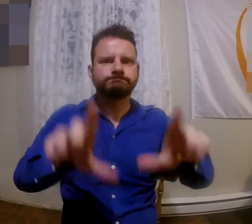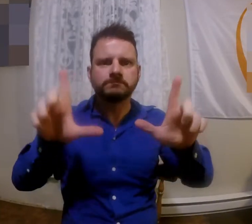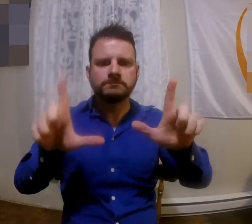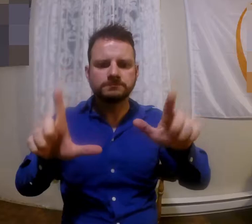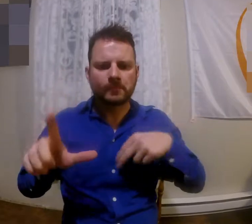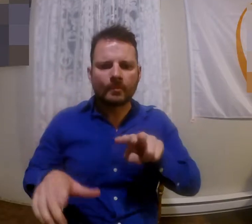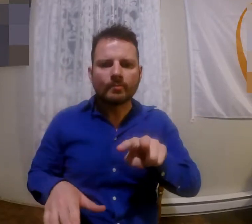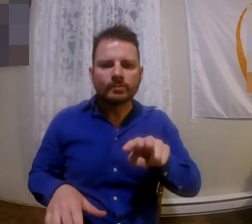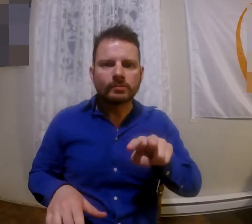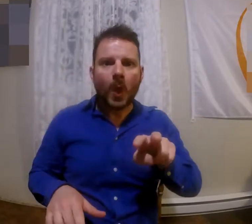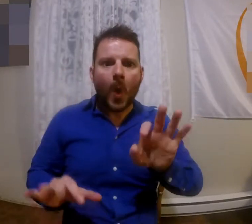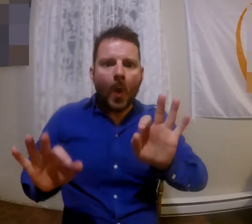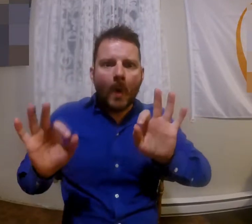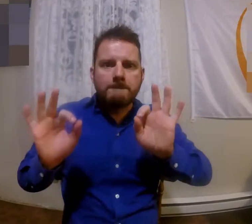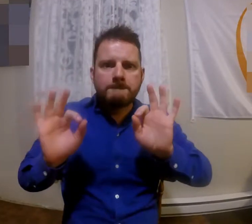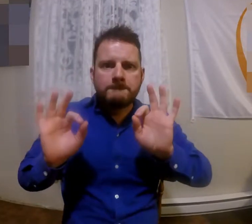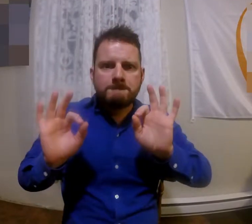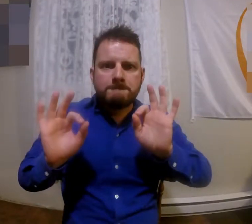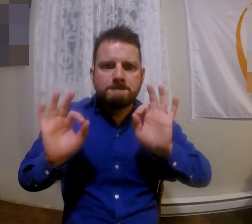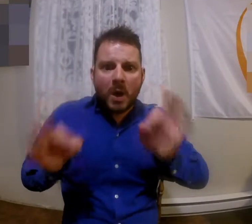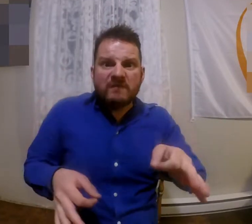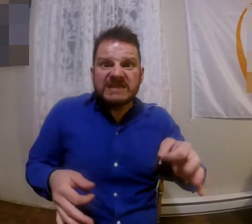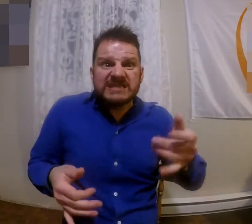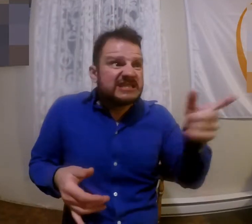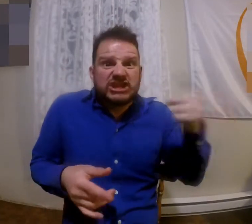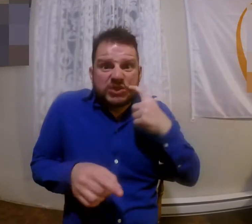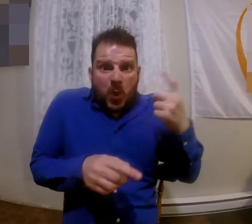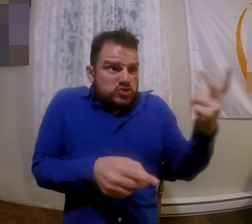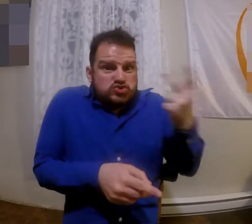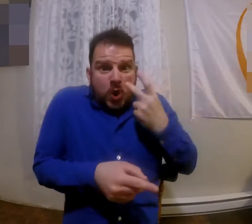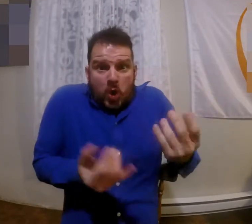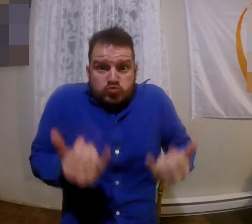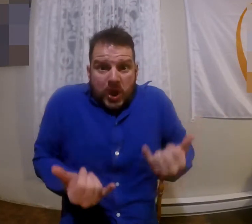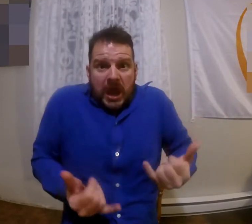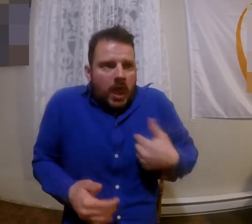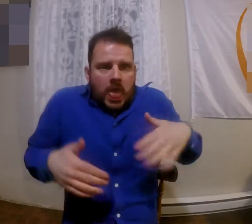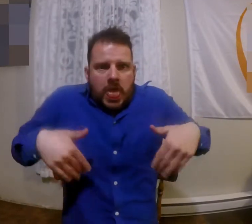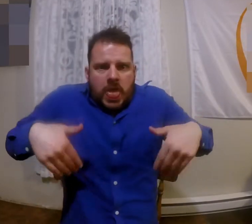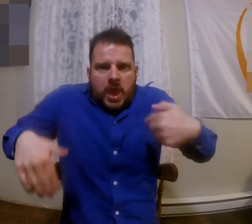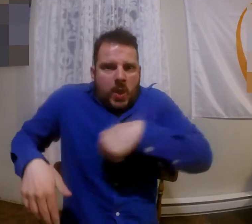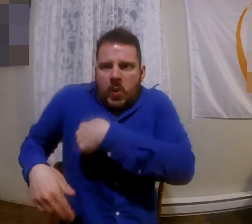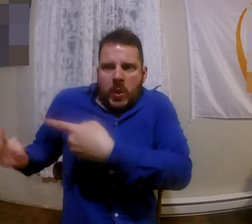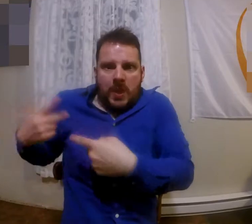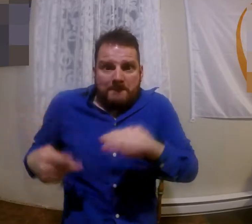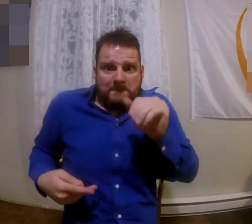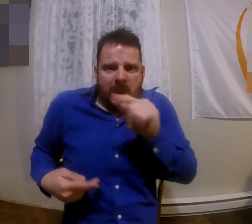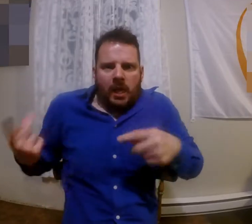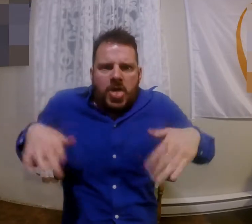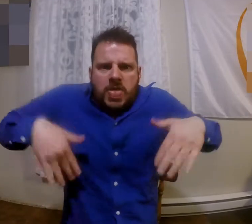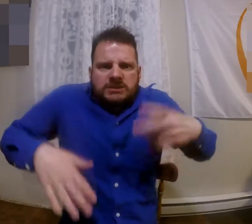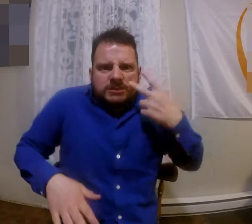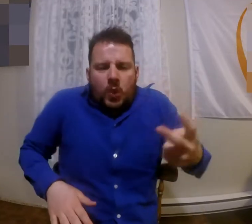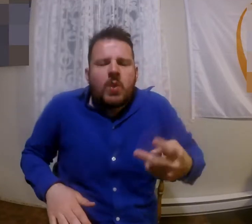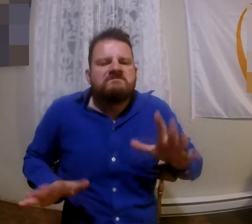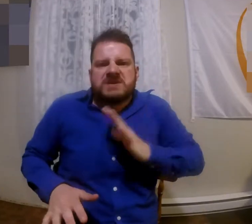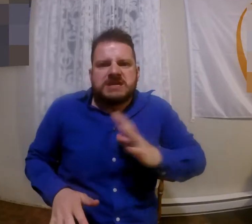I pulled up and I got the location where she saw it today that we hadn't. It was a perfect timing.